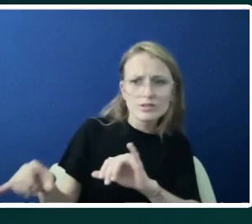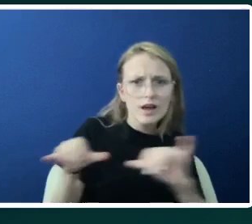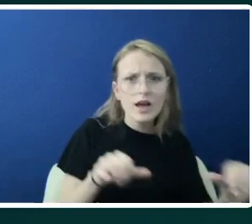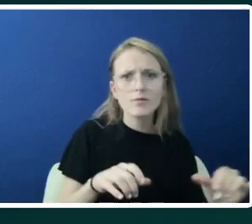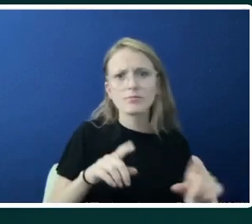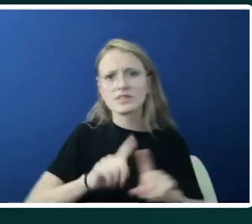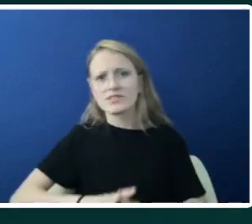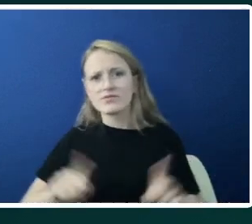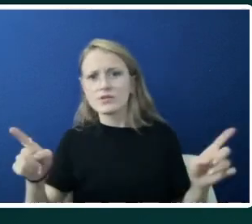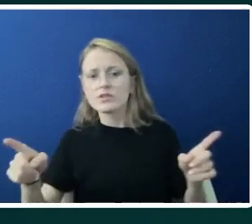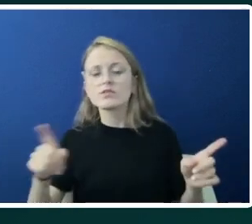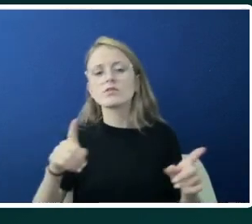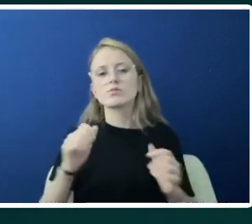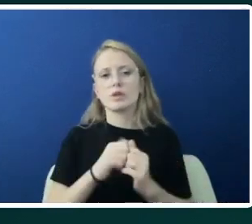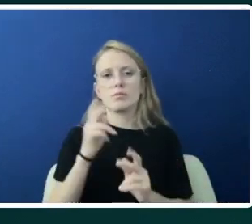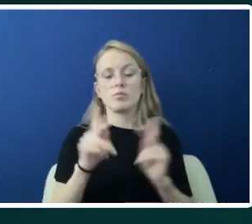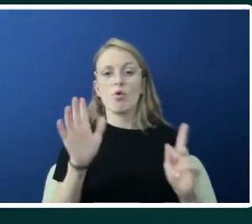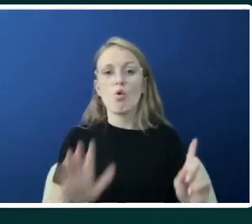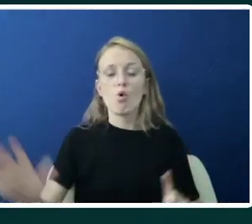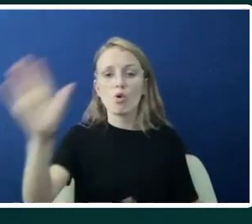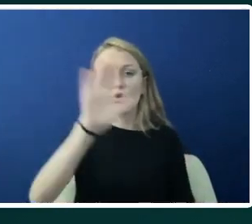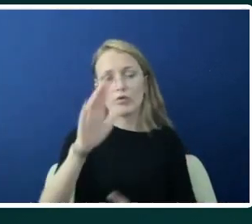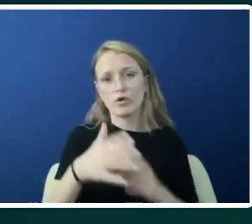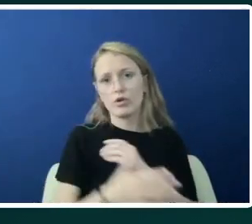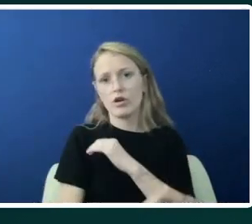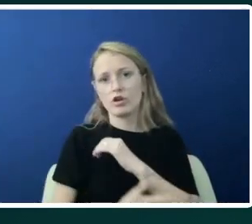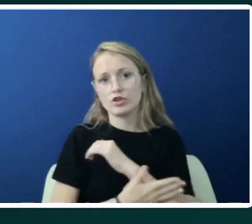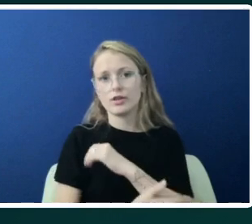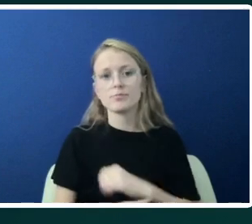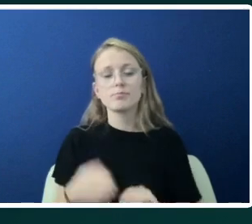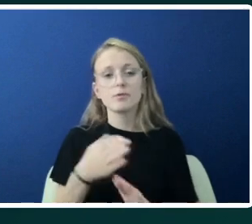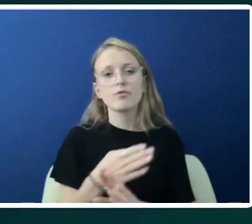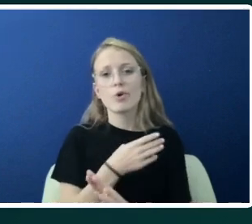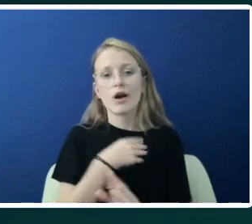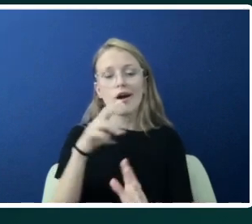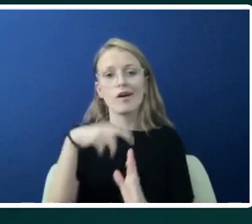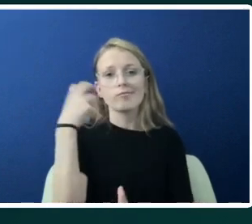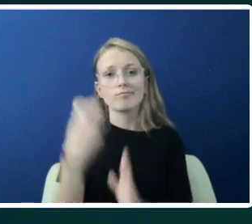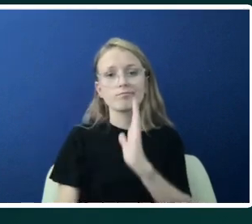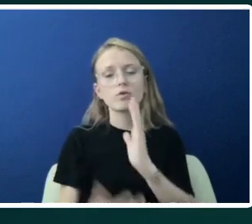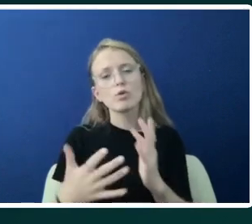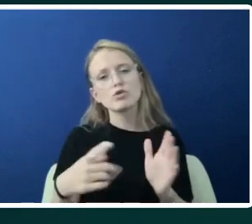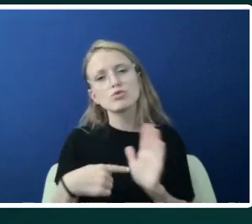And so, before I go into more of the details, I want to give you a little glimpse of what this project actually feels like from the inside by turning